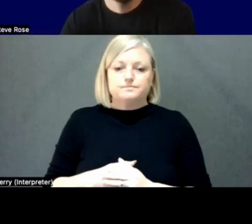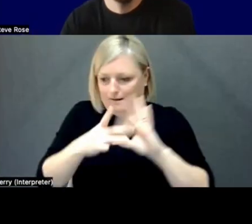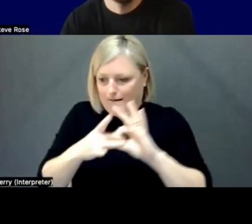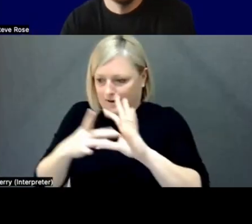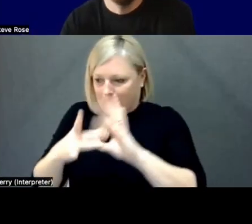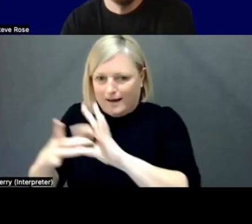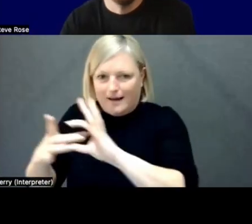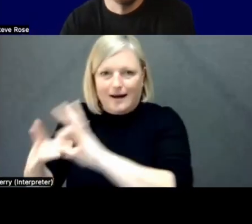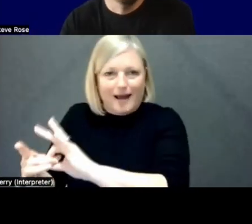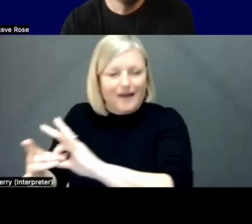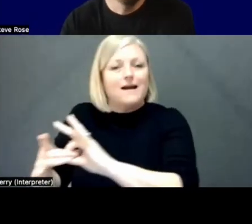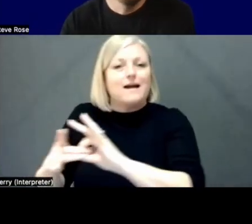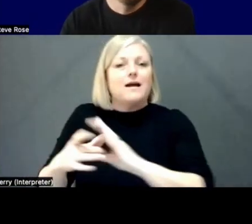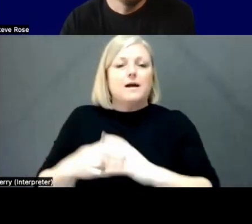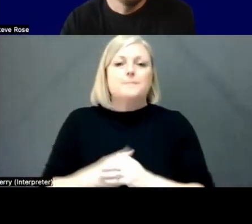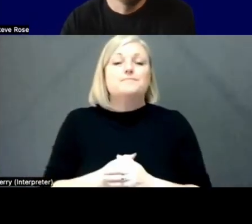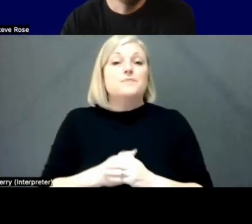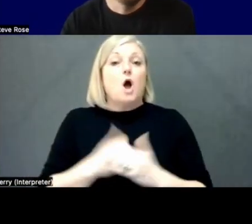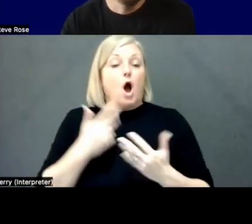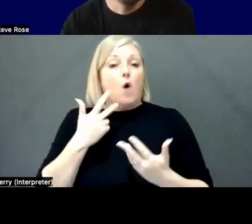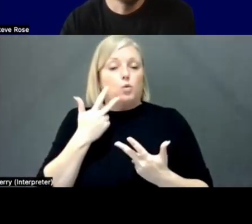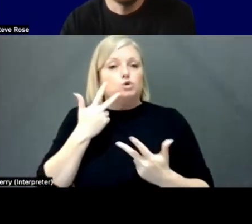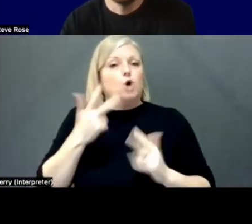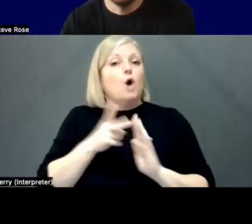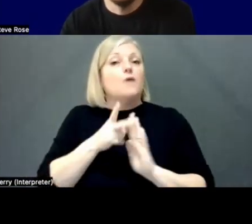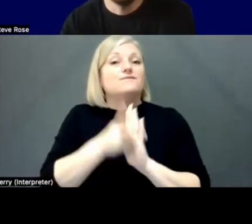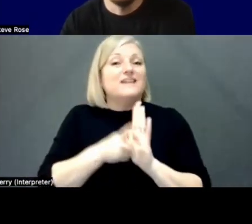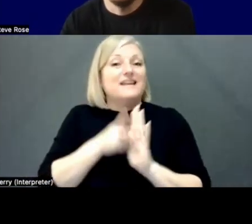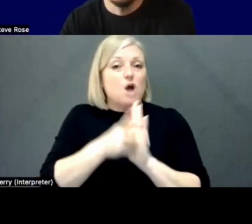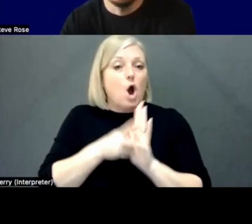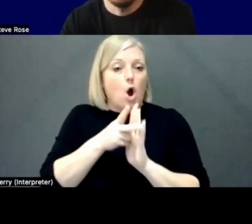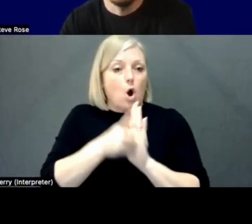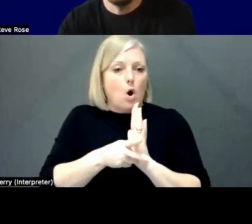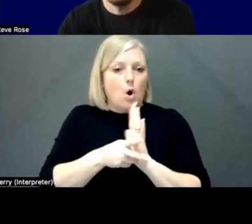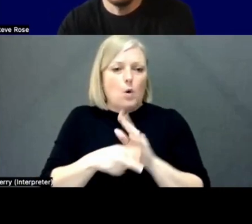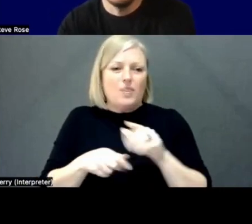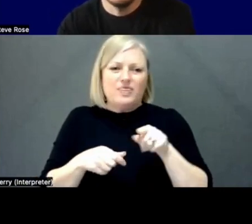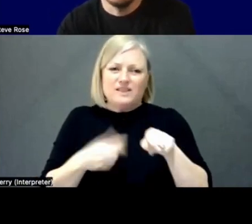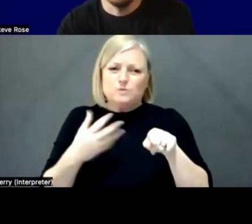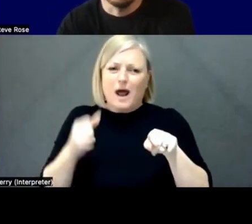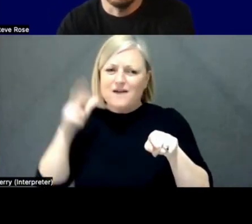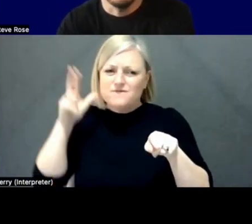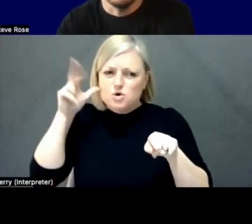I'm going to show a video. I think this might be quite a noisy video. I hope I've turned the sound down.